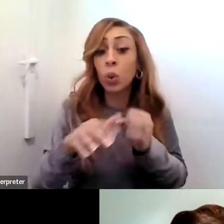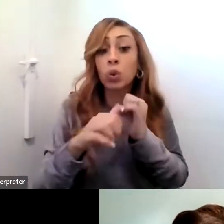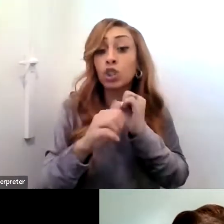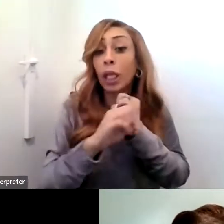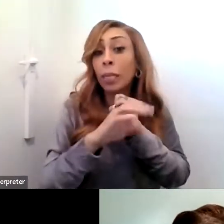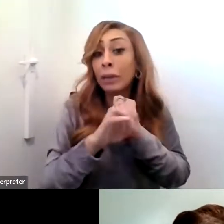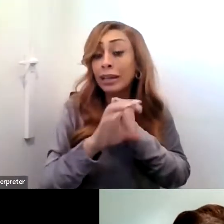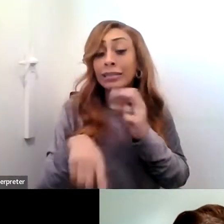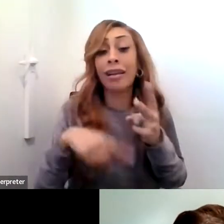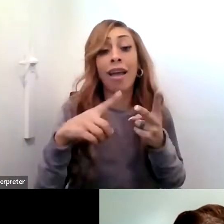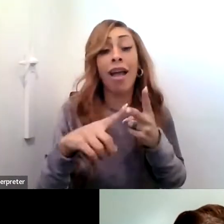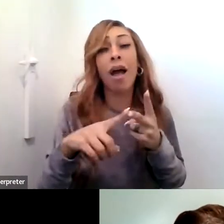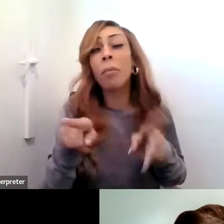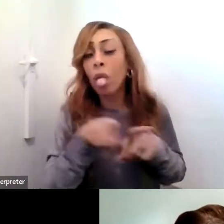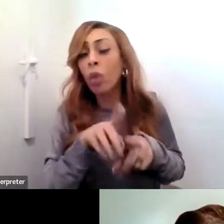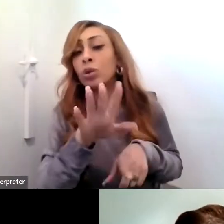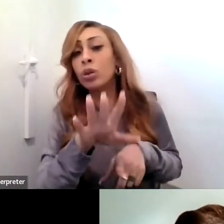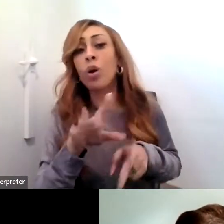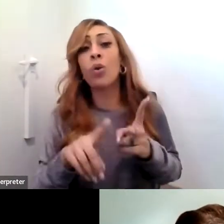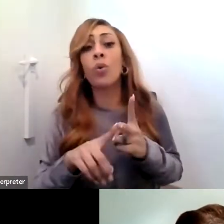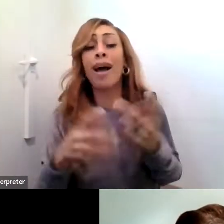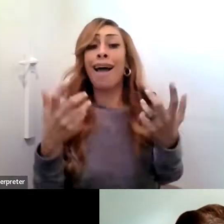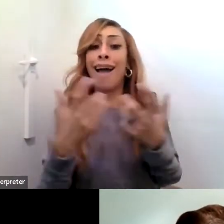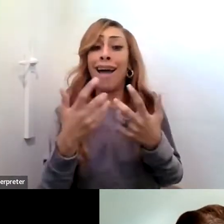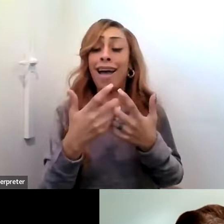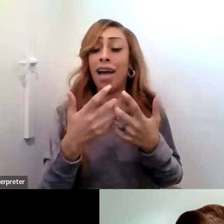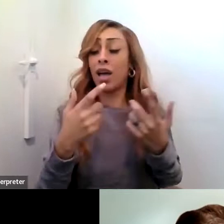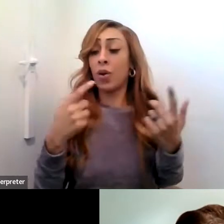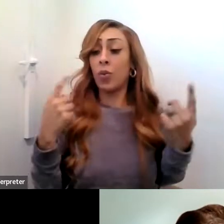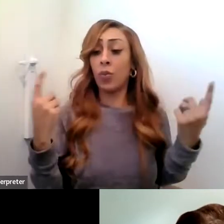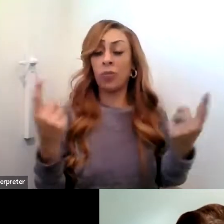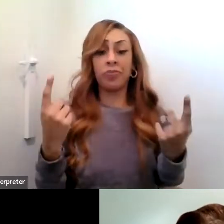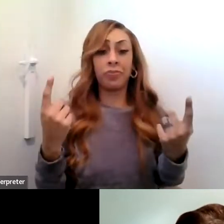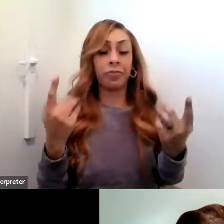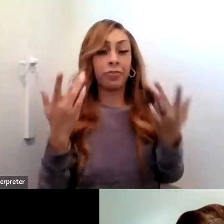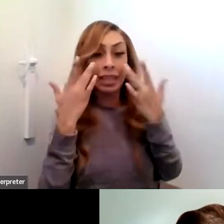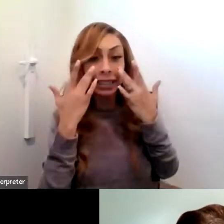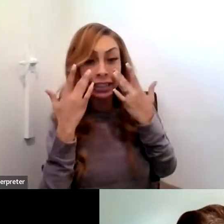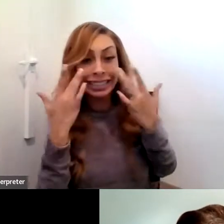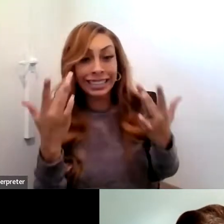but we also need to be looking at how we can really demonstrate